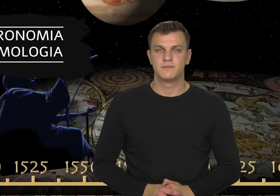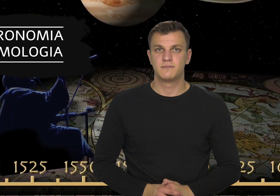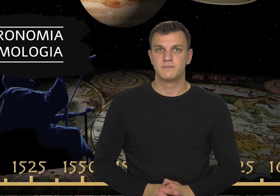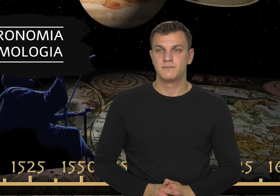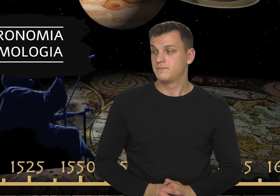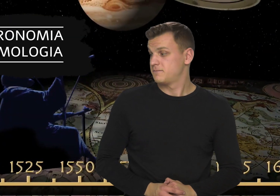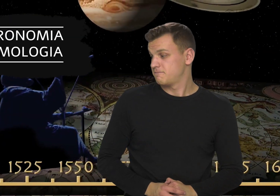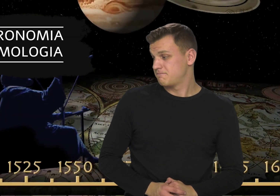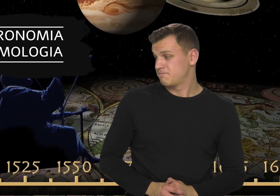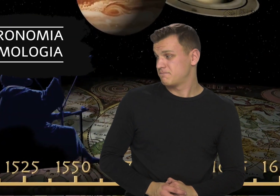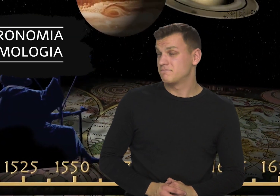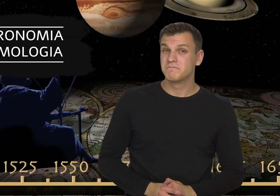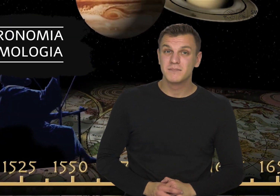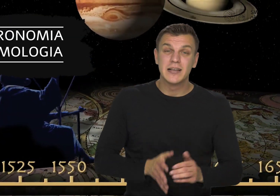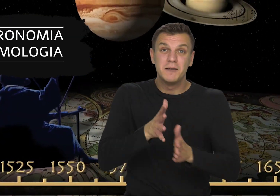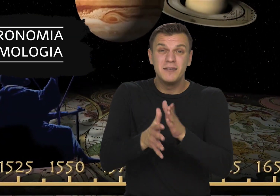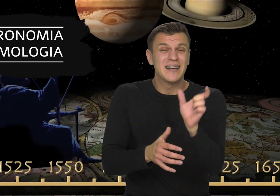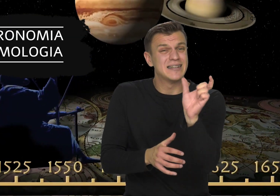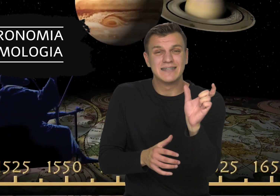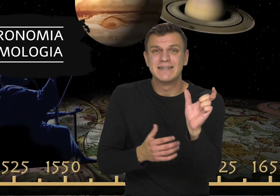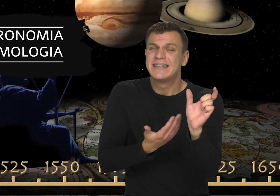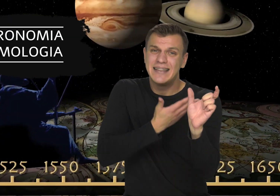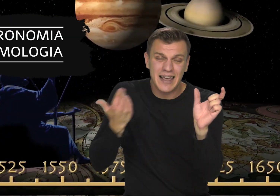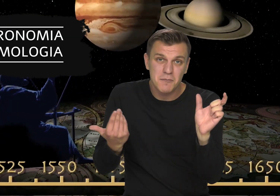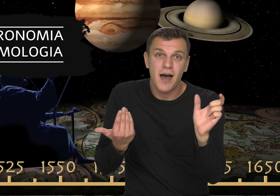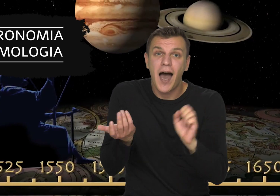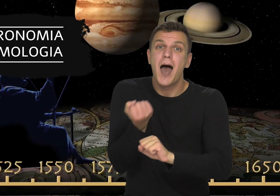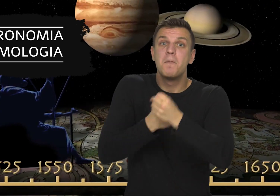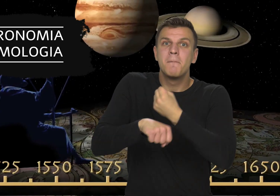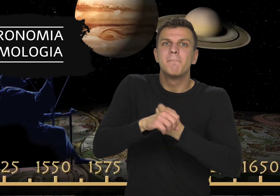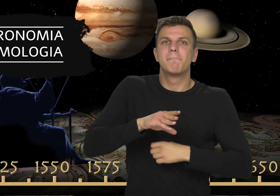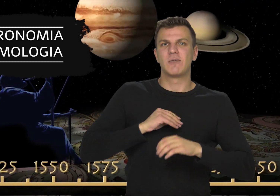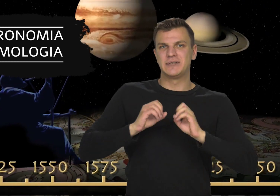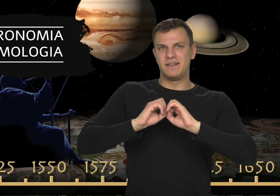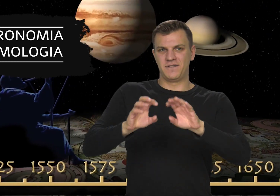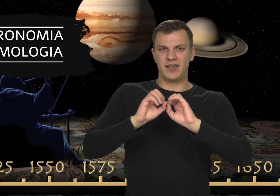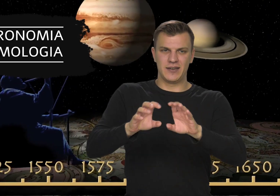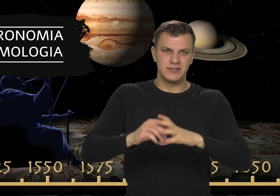ASTRONOMY, COSMOLOGY. There’s no single sign for them. You can explain instead: